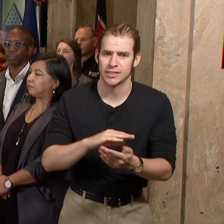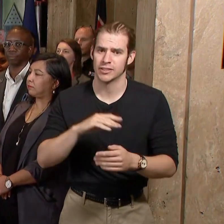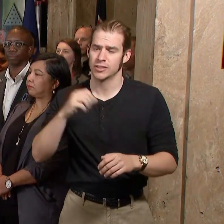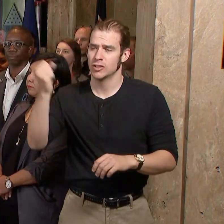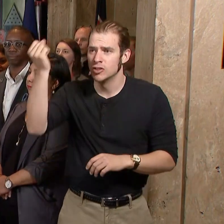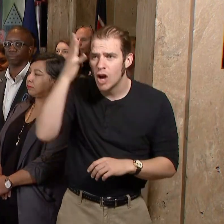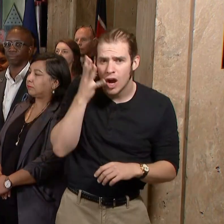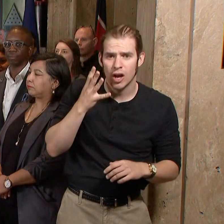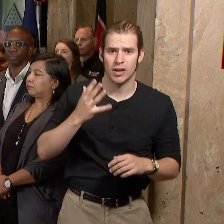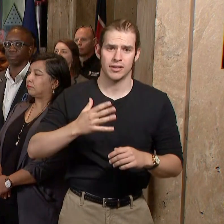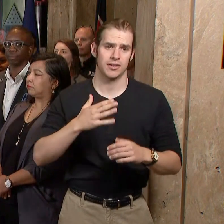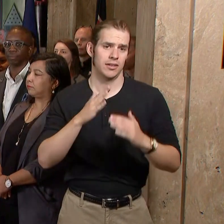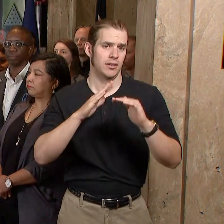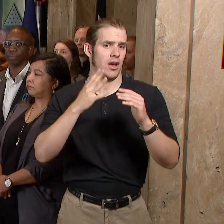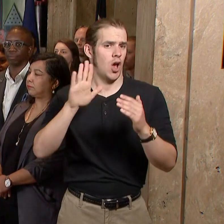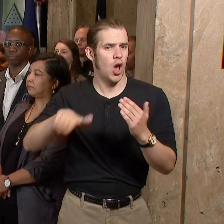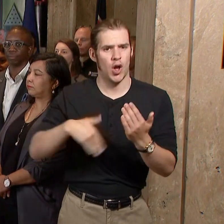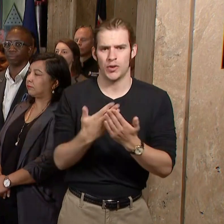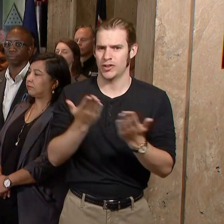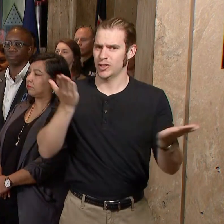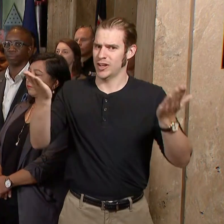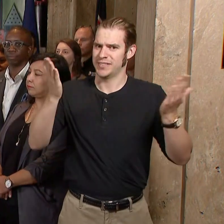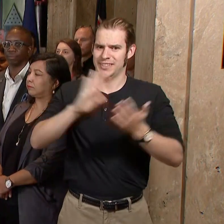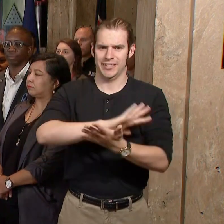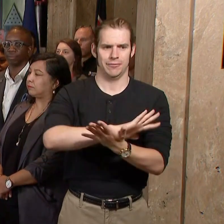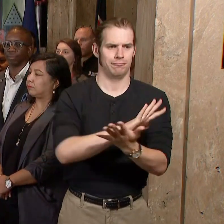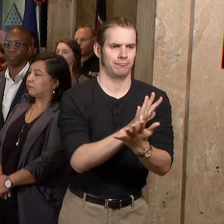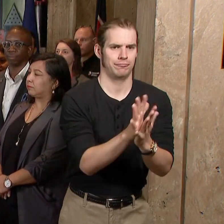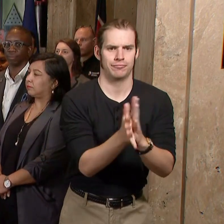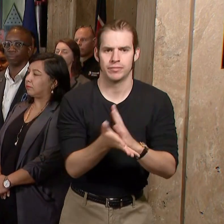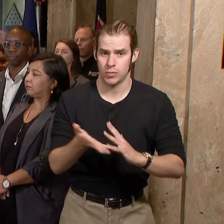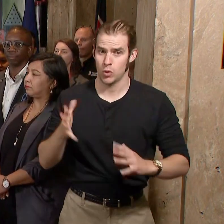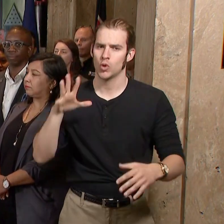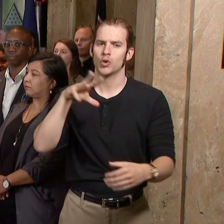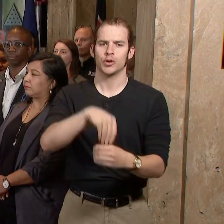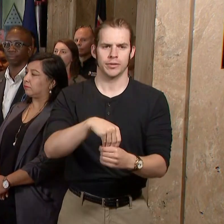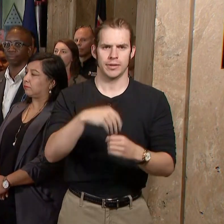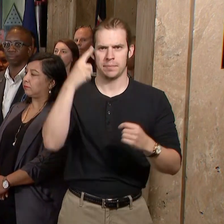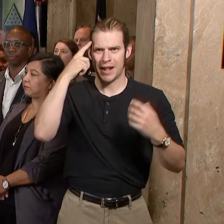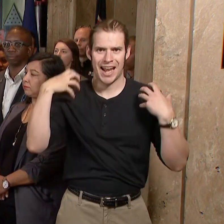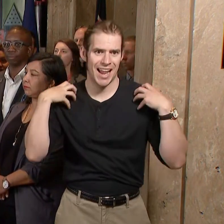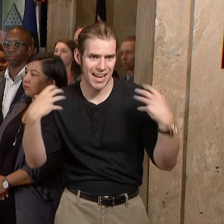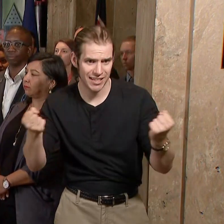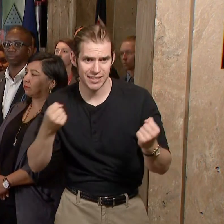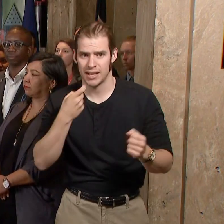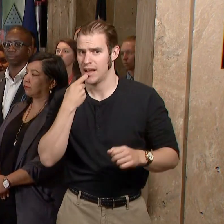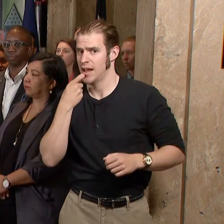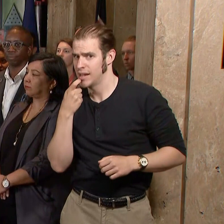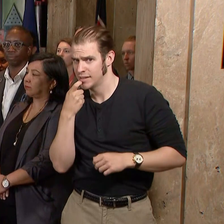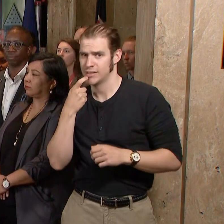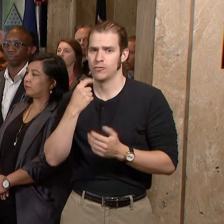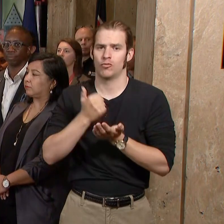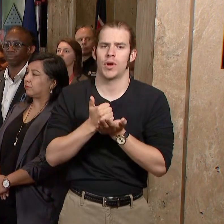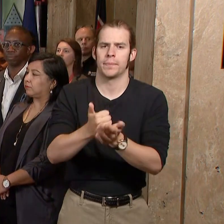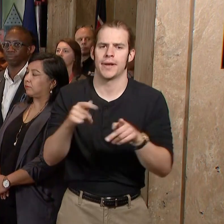wraparound services around mental health and addiction and longterm workforce trying to get people back up on their feet and back to treating members of society.